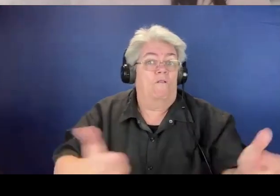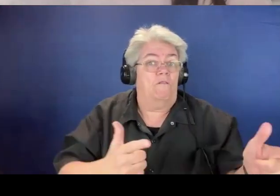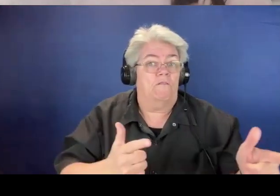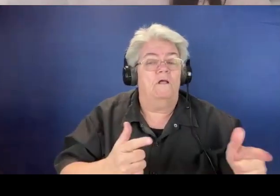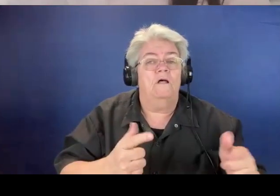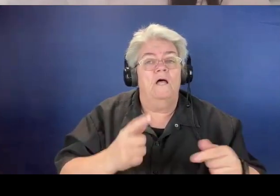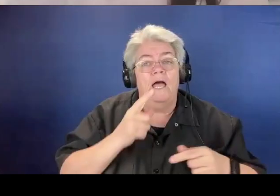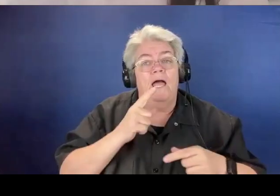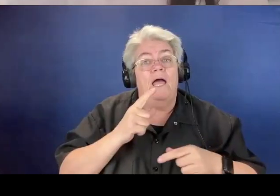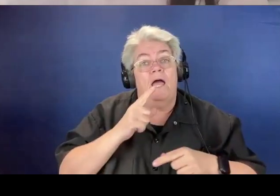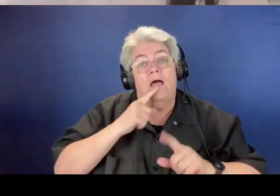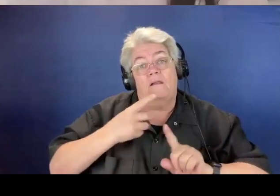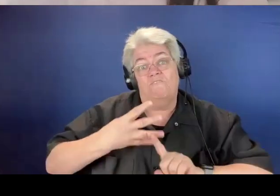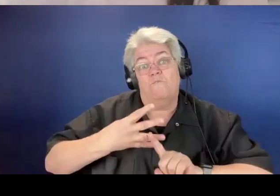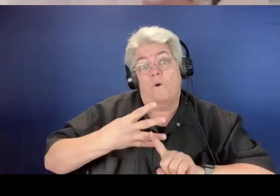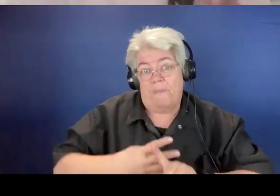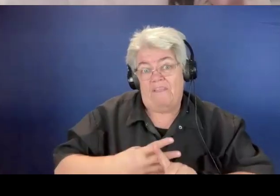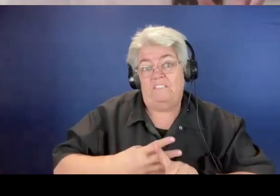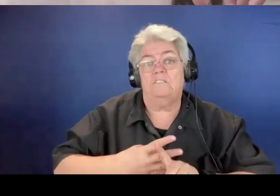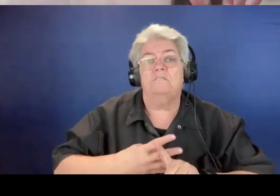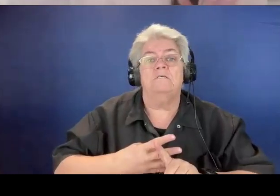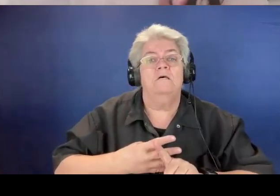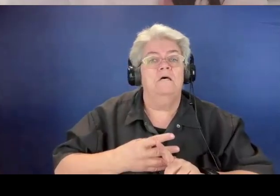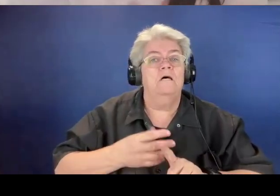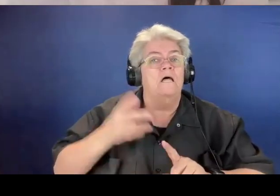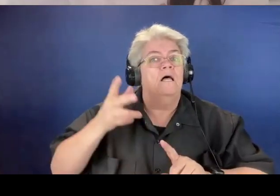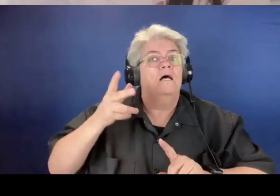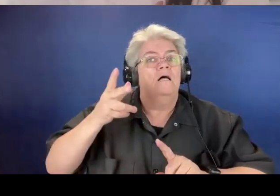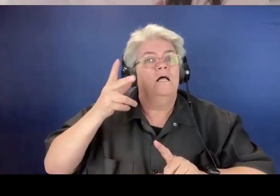rhythmically similar, which is wild, right?